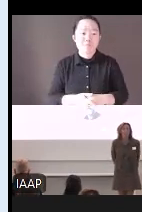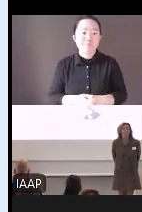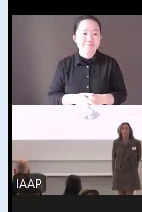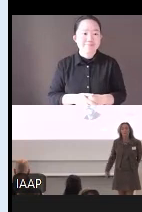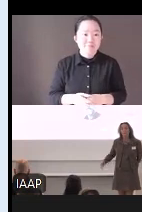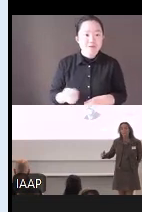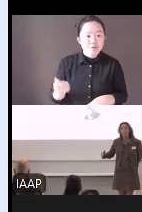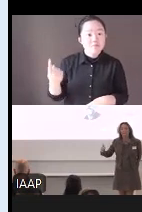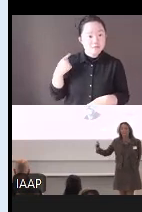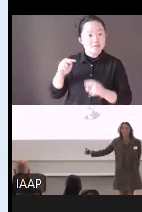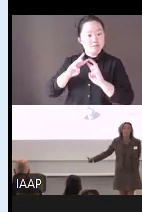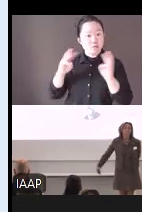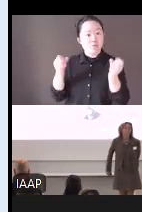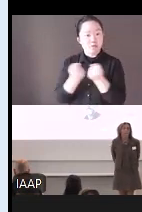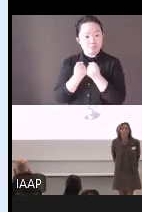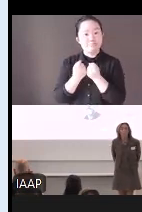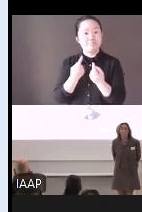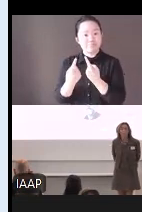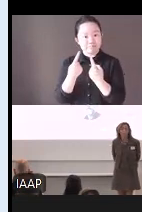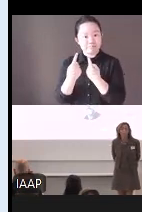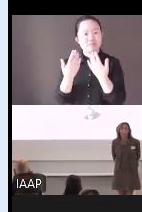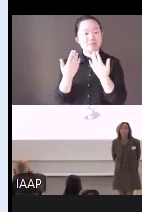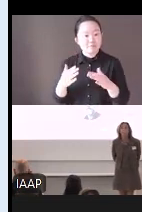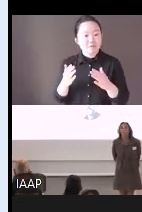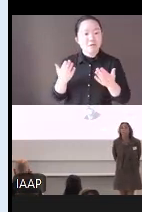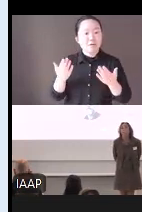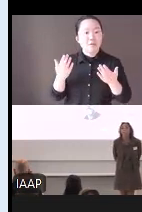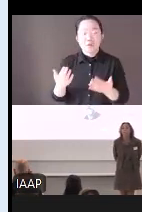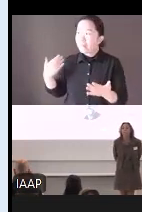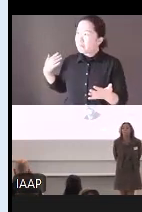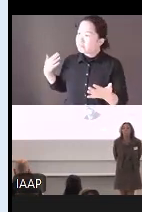in a webinar on the in two weeks from now, in the 13th of February,